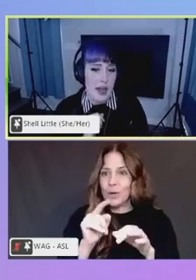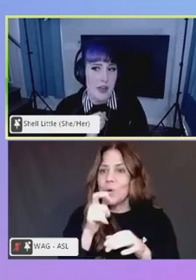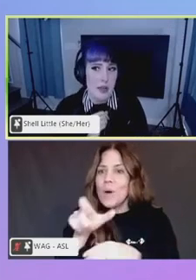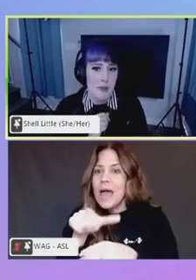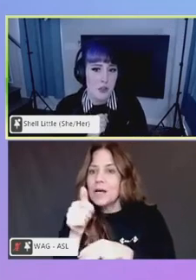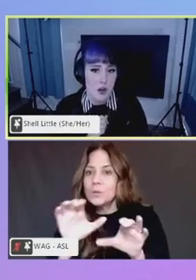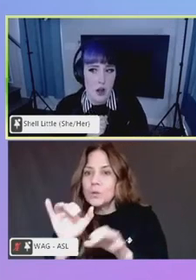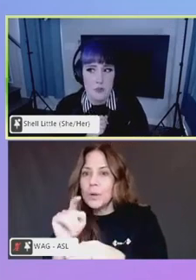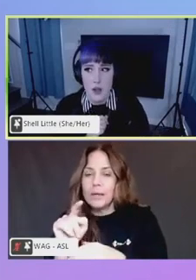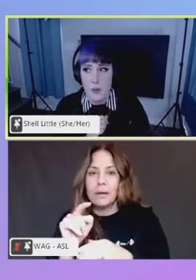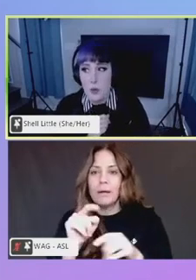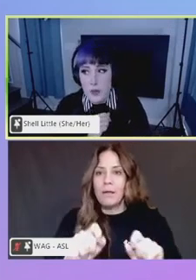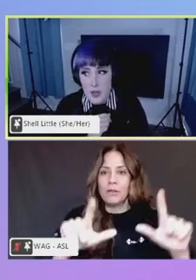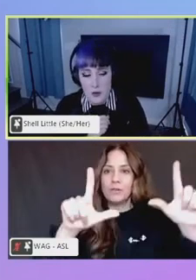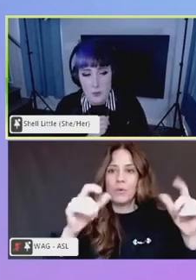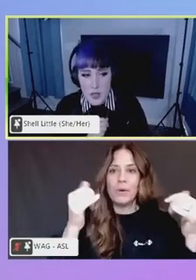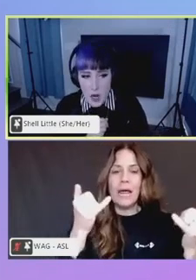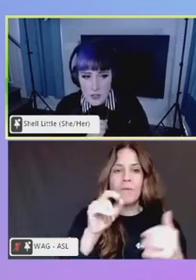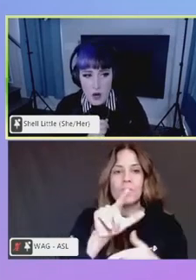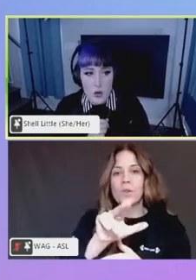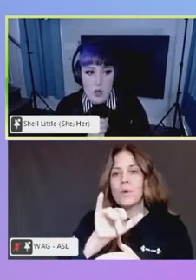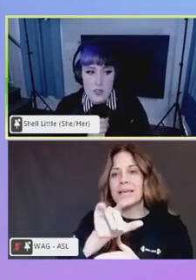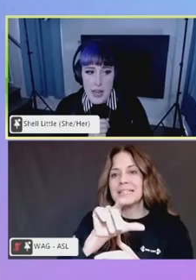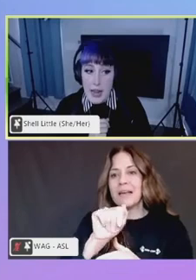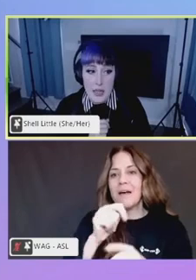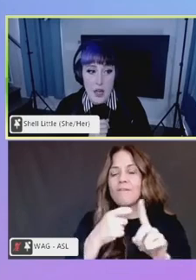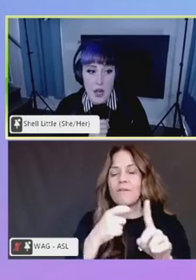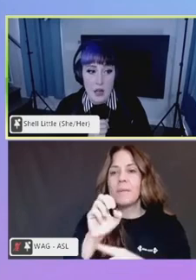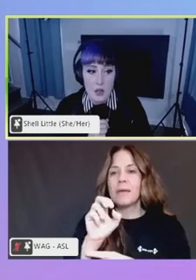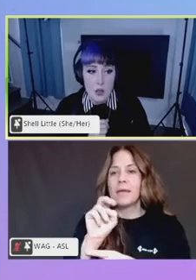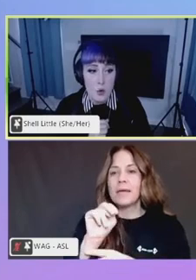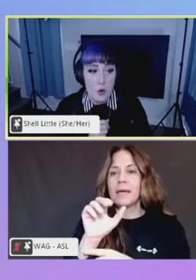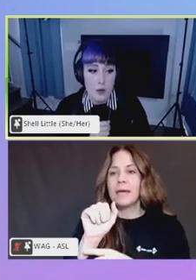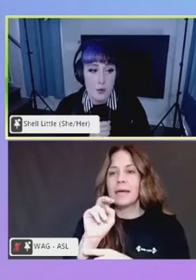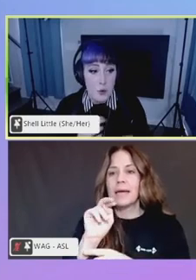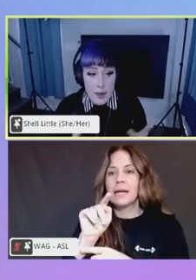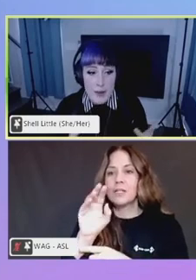in accessibility who may not be your main job. Maybe it is something you do as well. If I don't do it, who else will? On